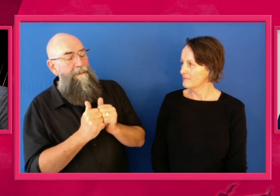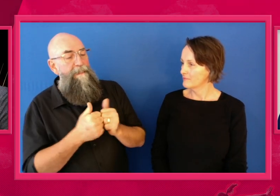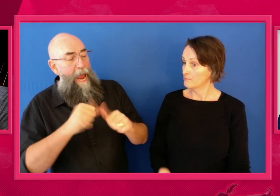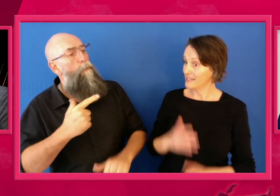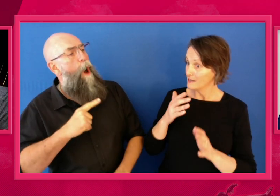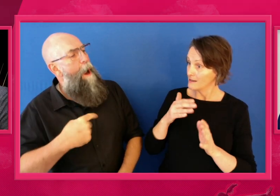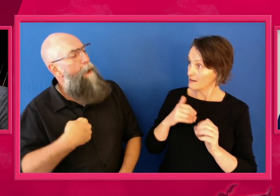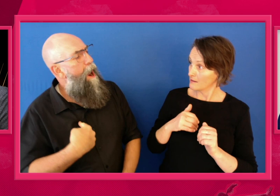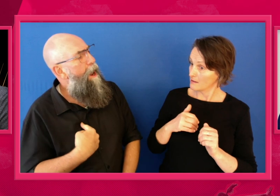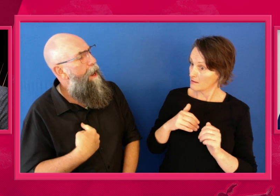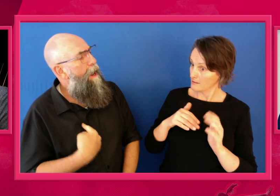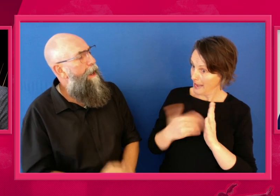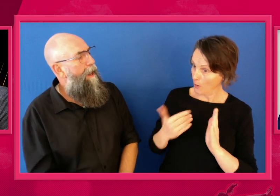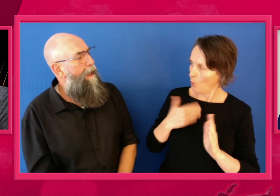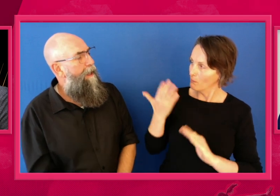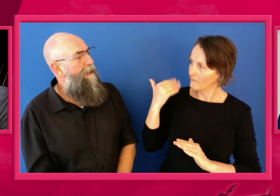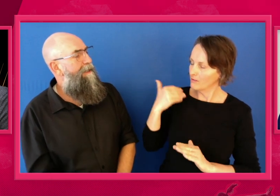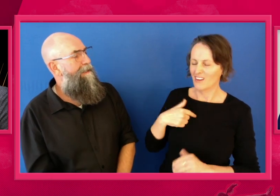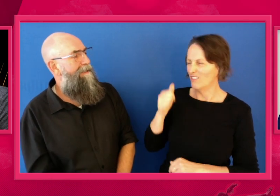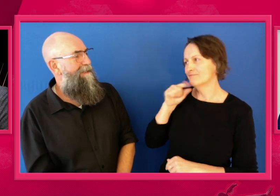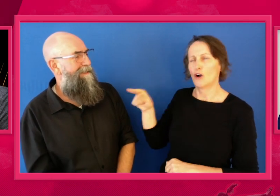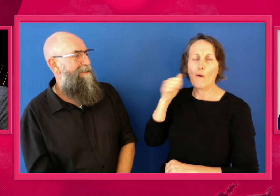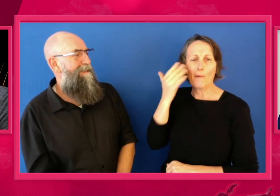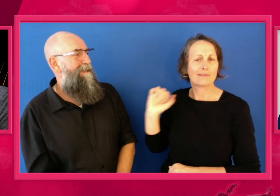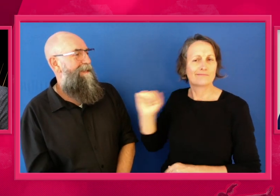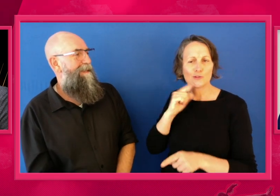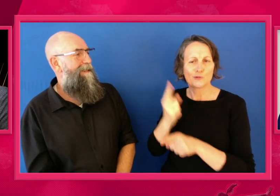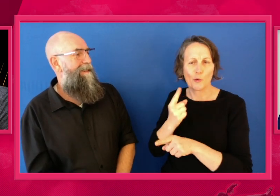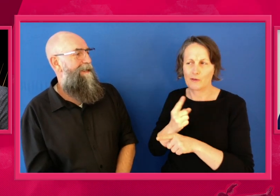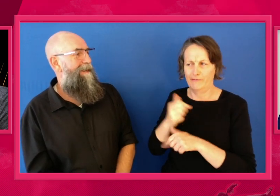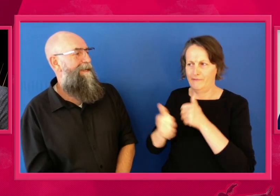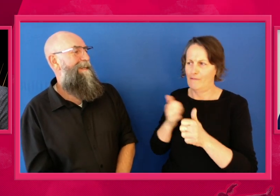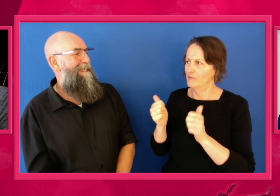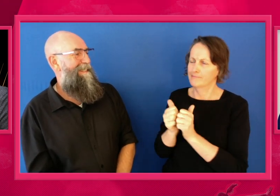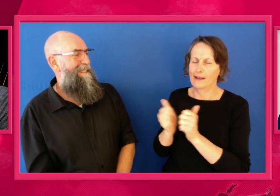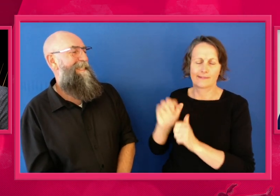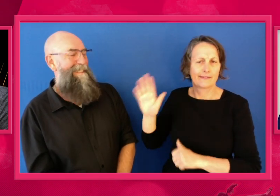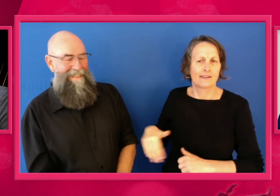Rheed McCracken: I knew you were gonna say that. I was waiting for it. Favorite teammate.